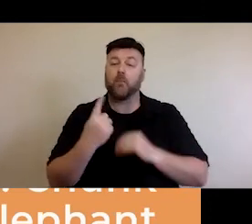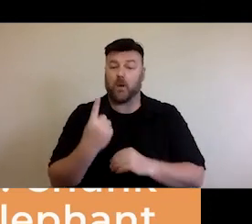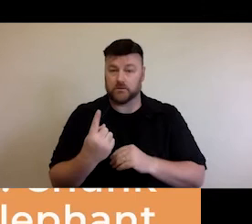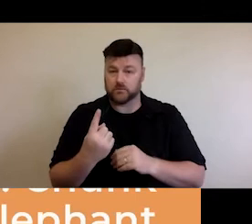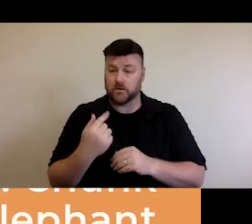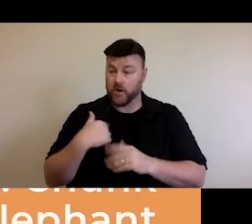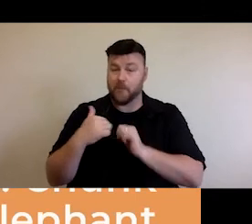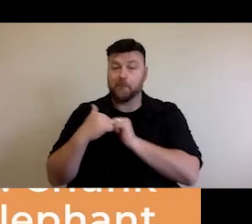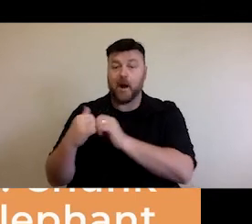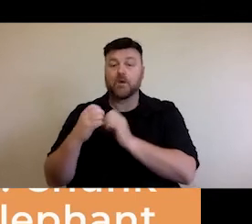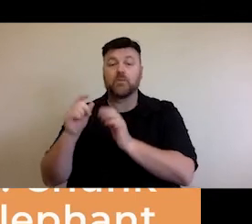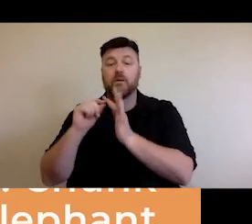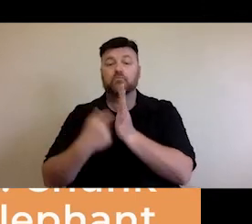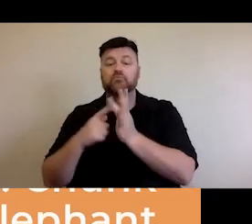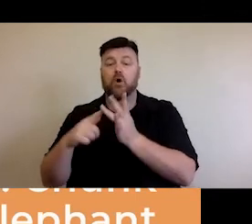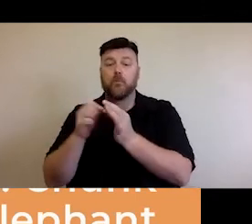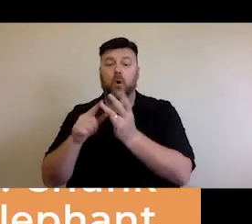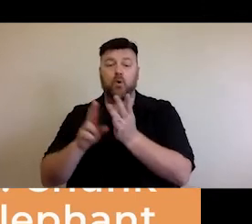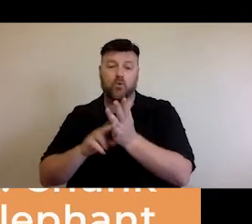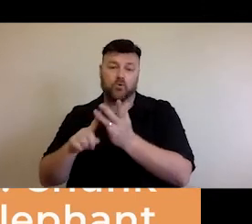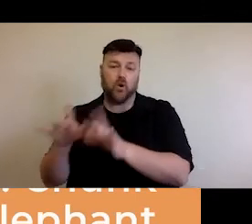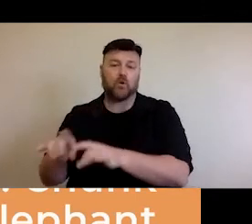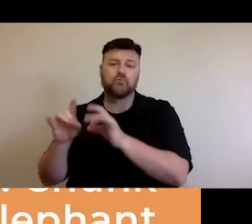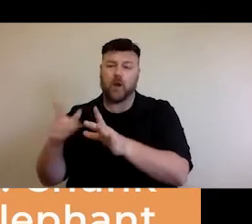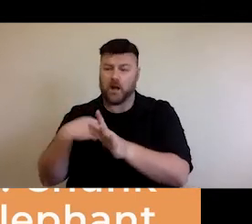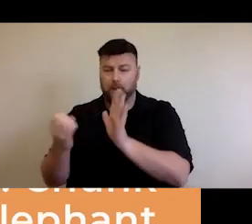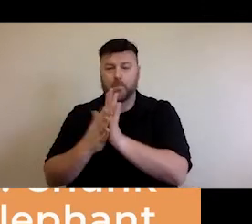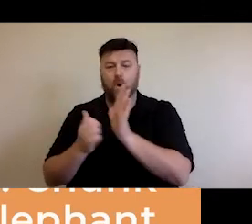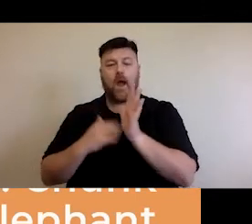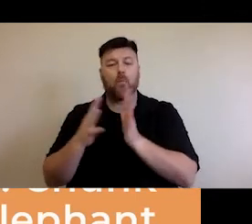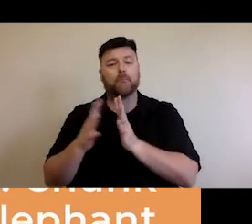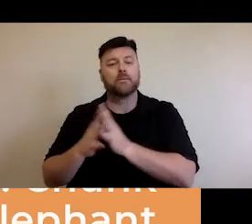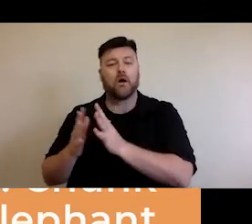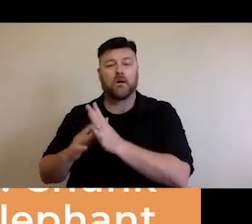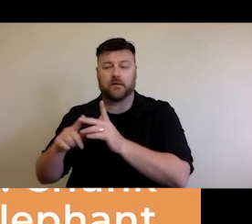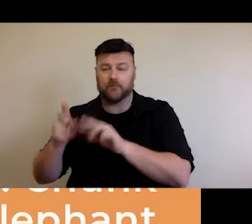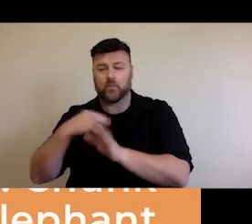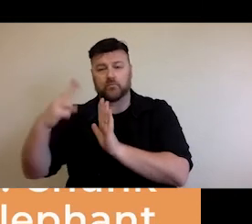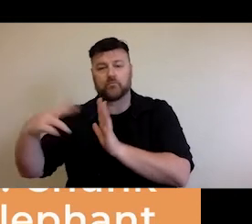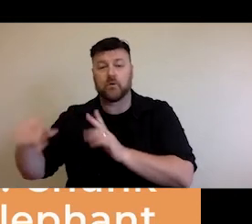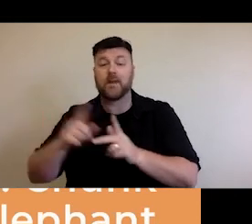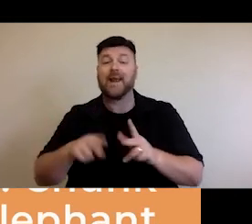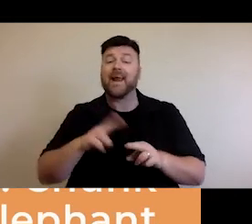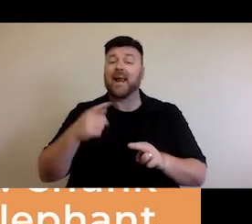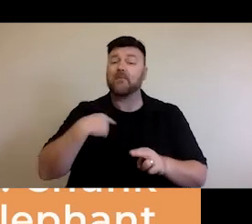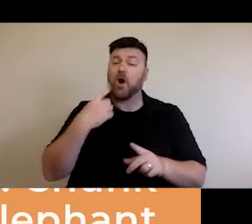partnership with ProBono Australia, and you can find it on our website. If you can't find any of the references that I talk to during the